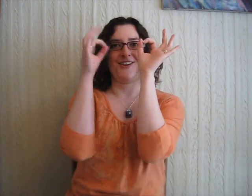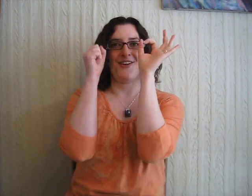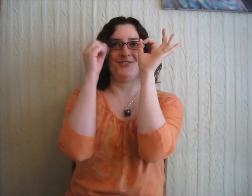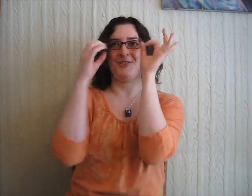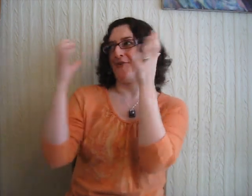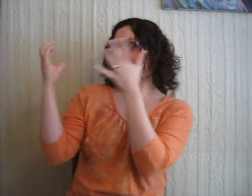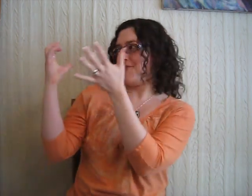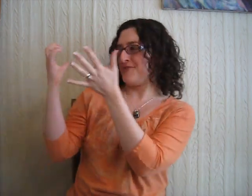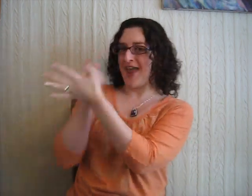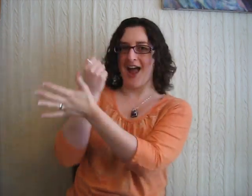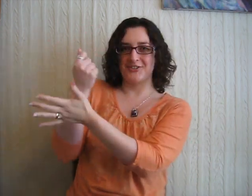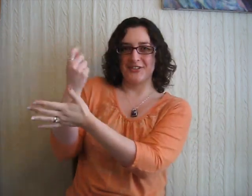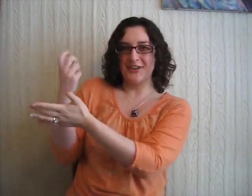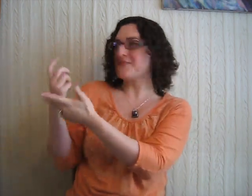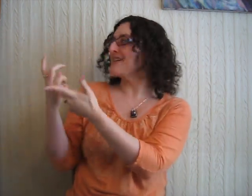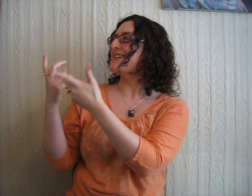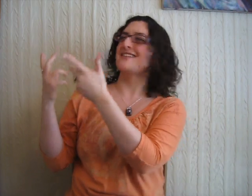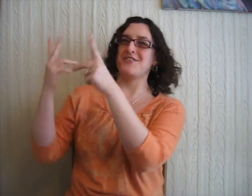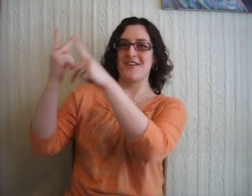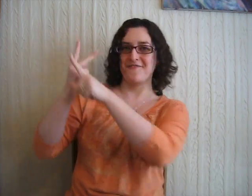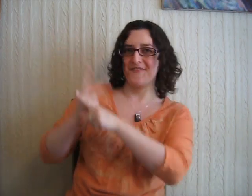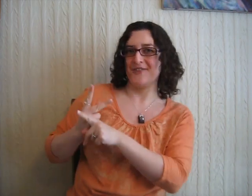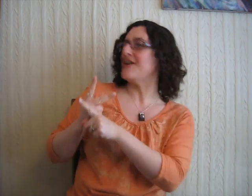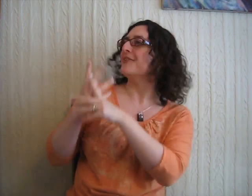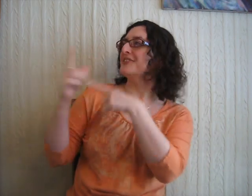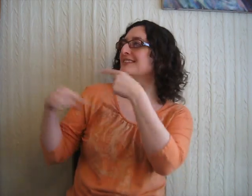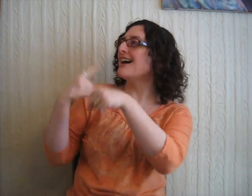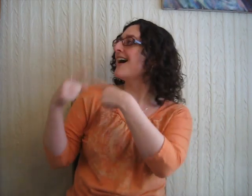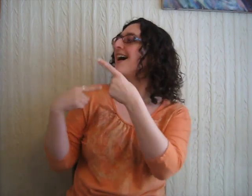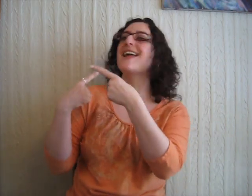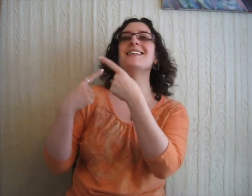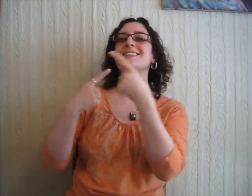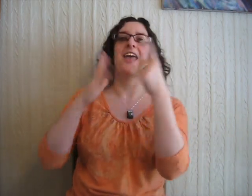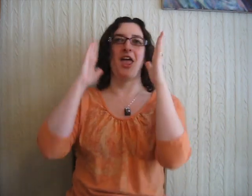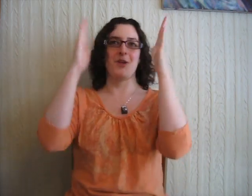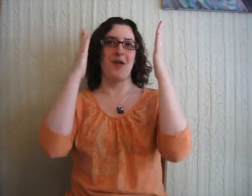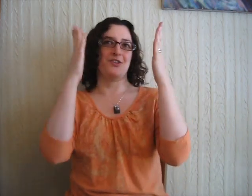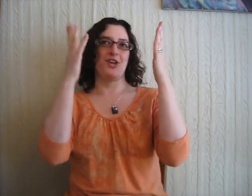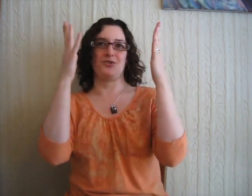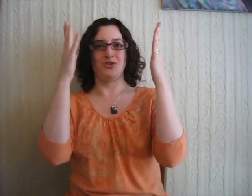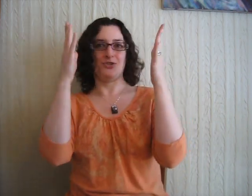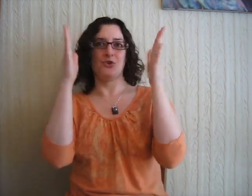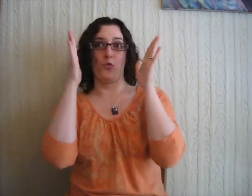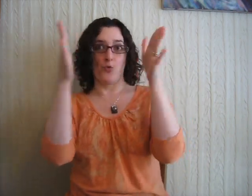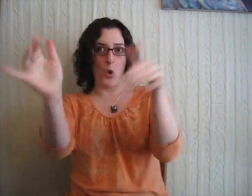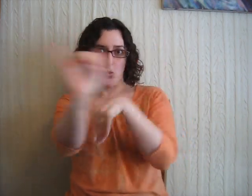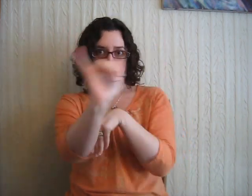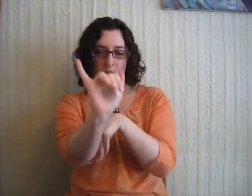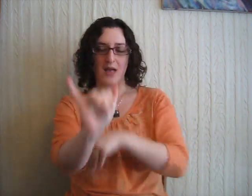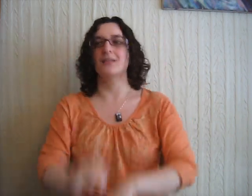So you catch a little bit and you can figure out the signs and you pay attention to the road as well